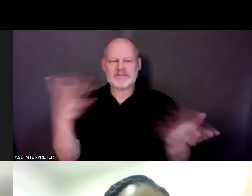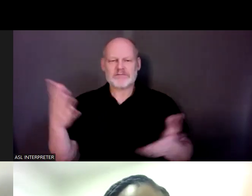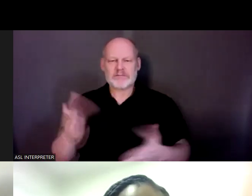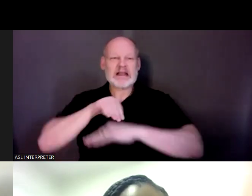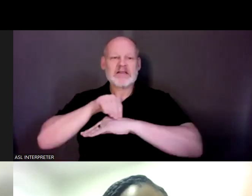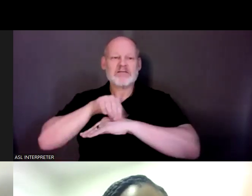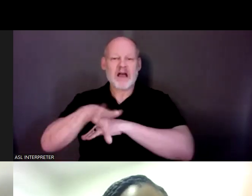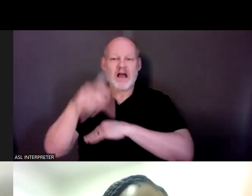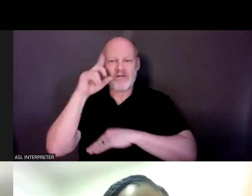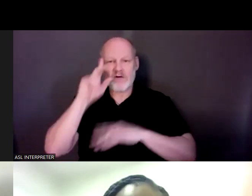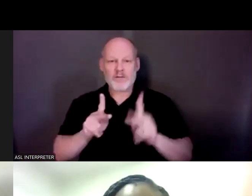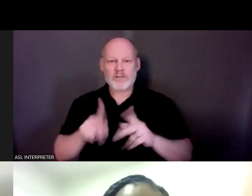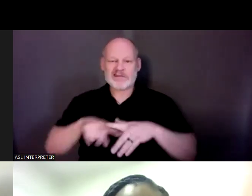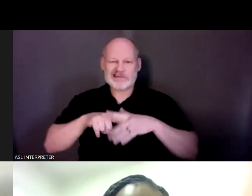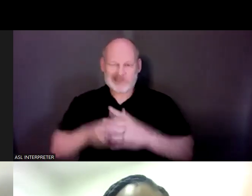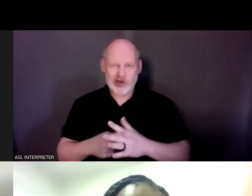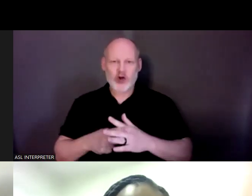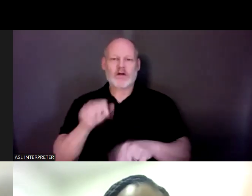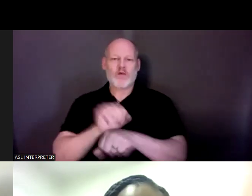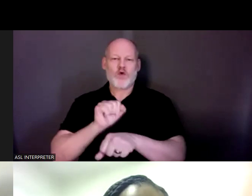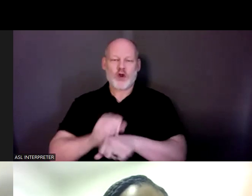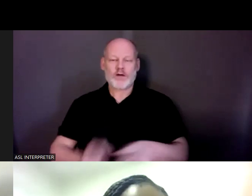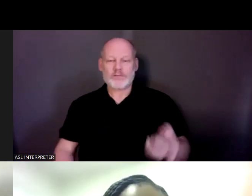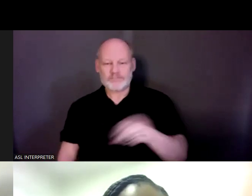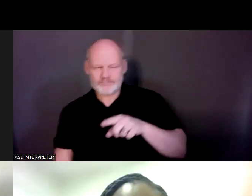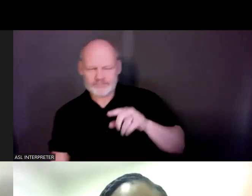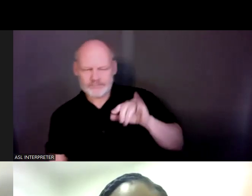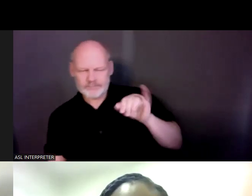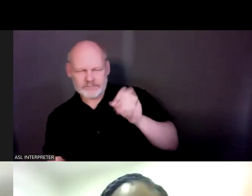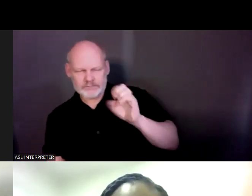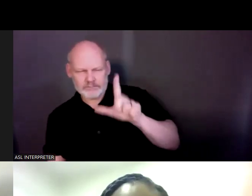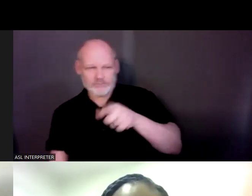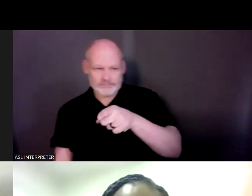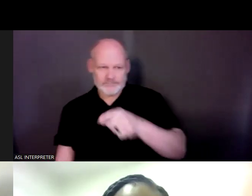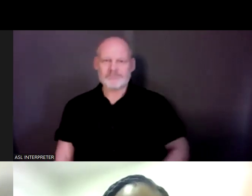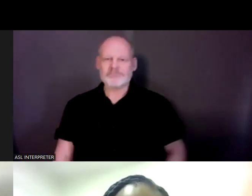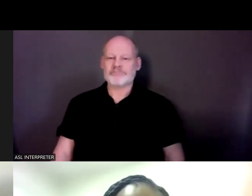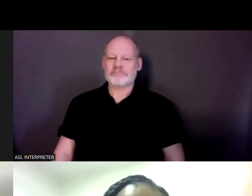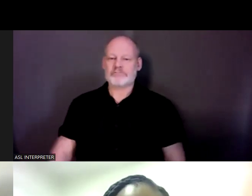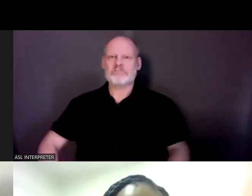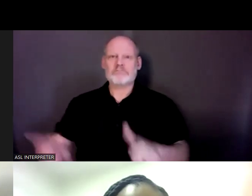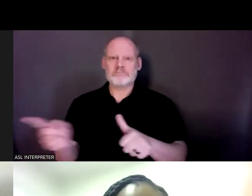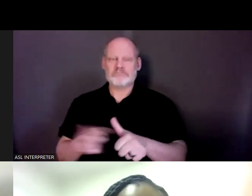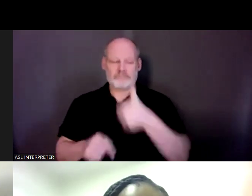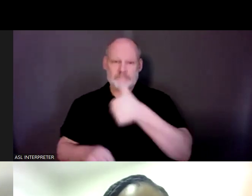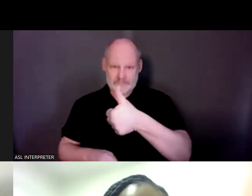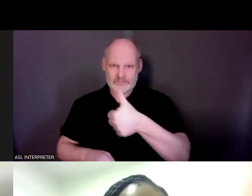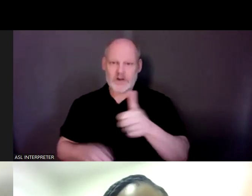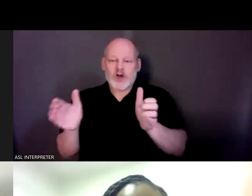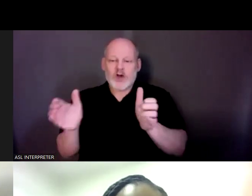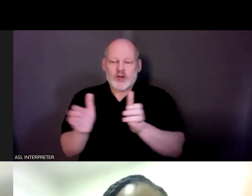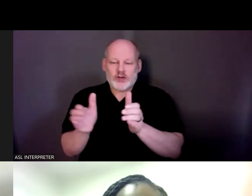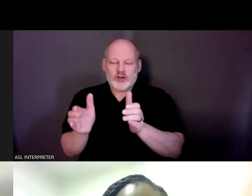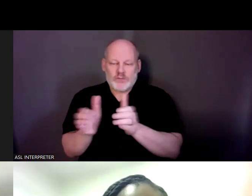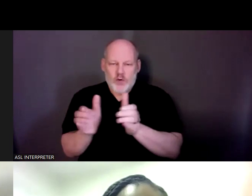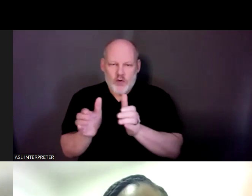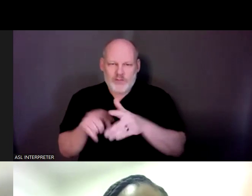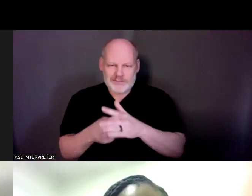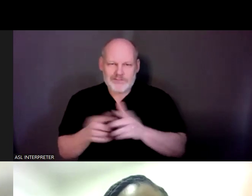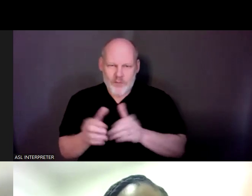work? I'll go, so first off start small, you know. You got to do those building